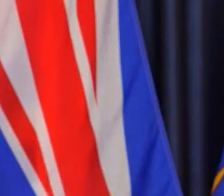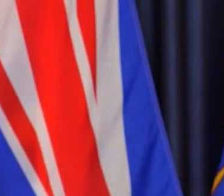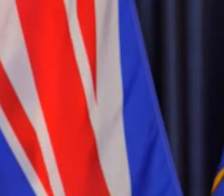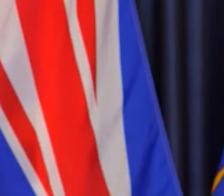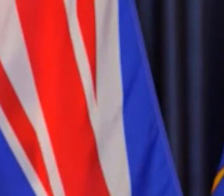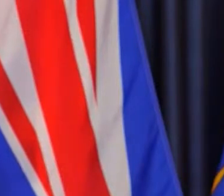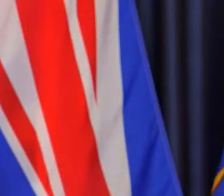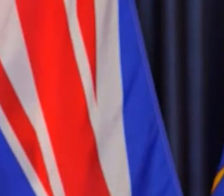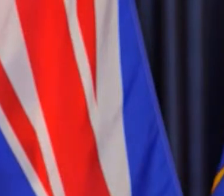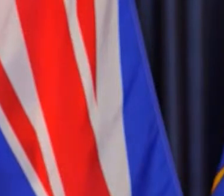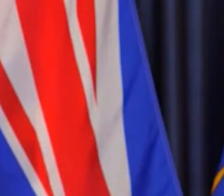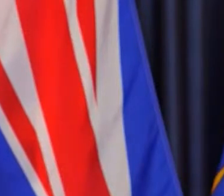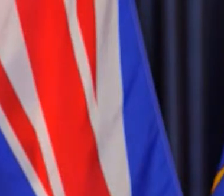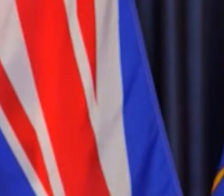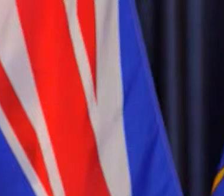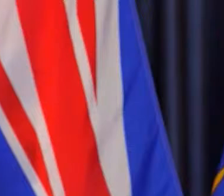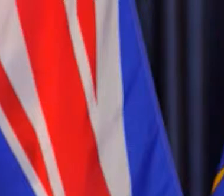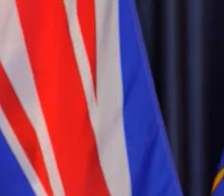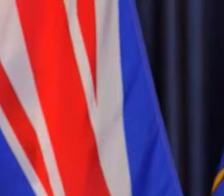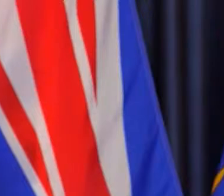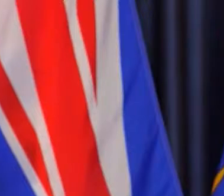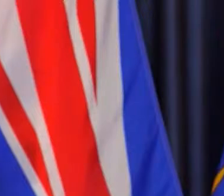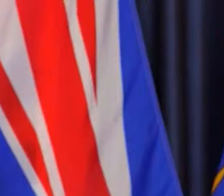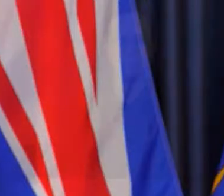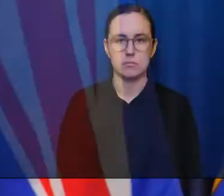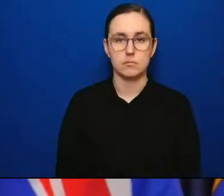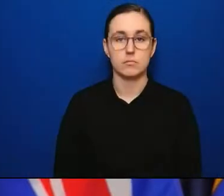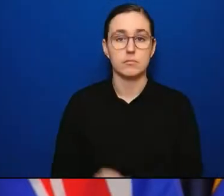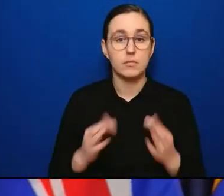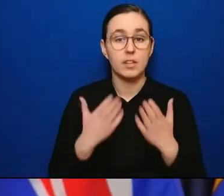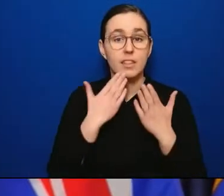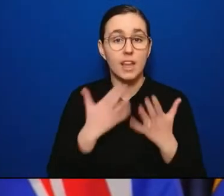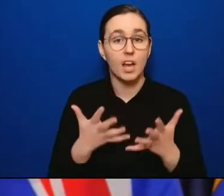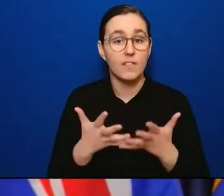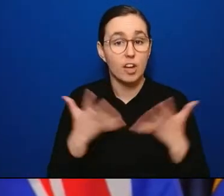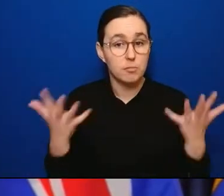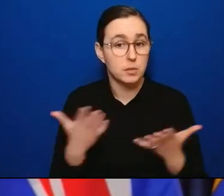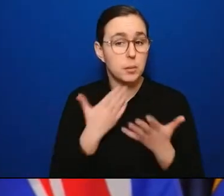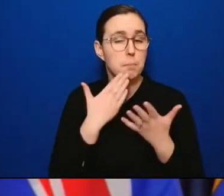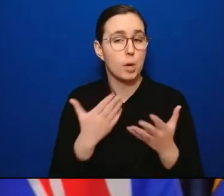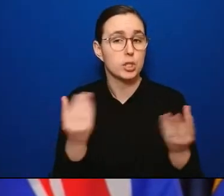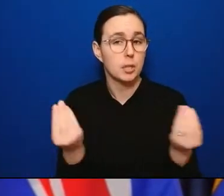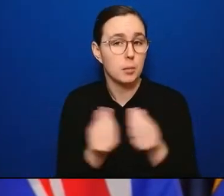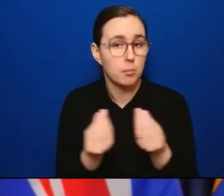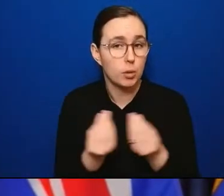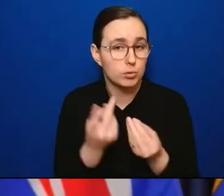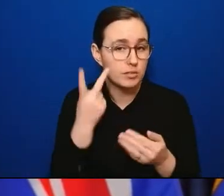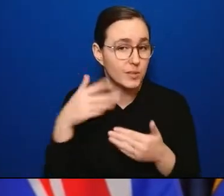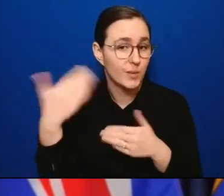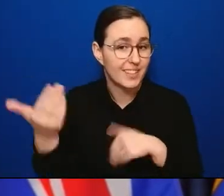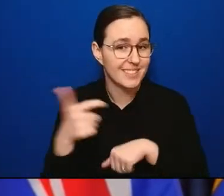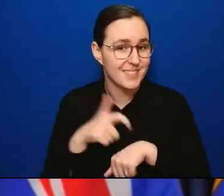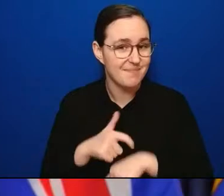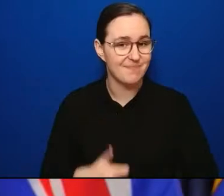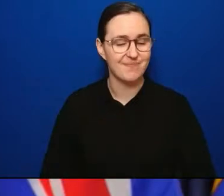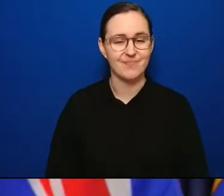second test was designed on the veneer I put up. Thank you very much. Merci, Baku until the next time.